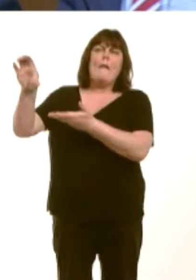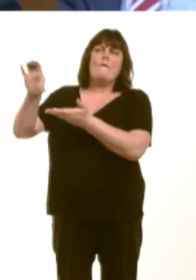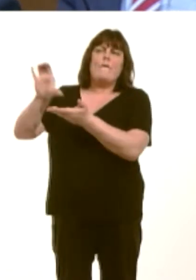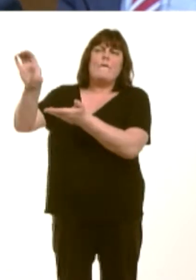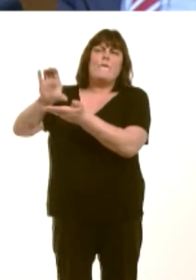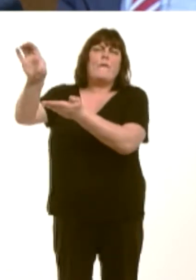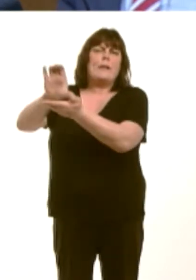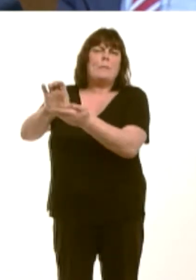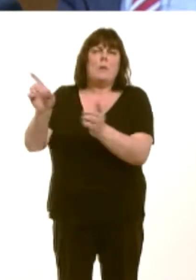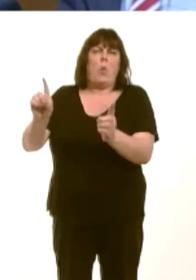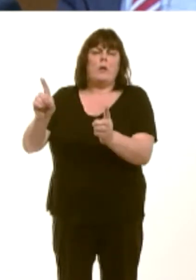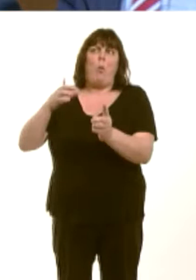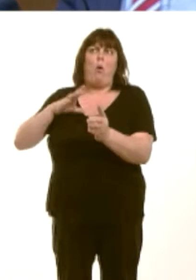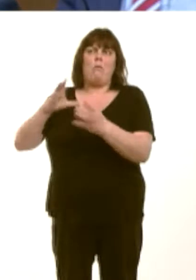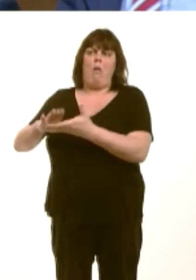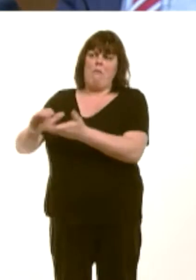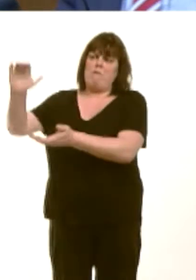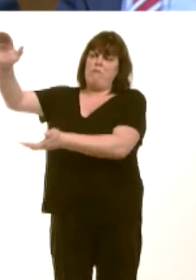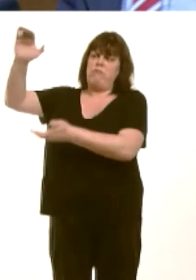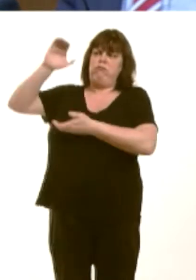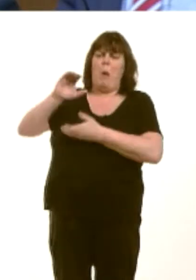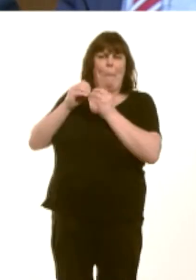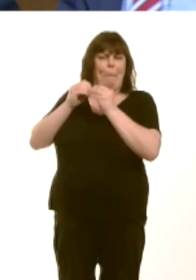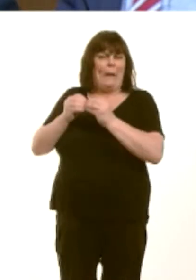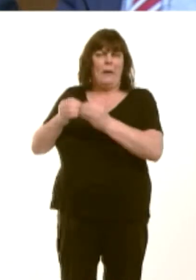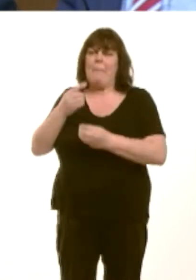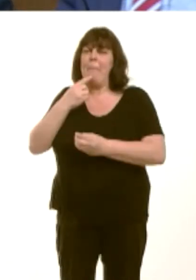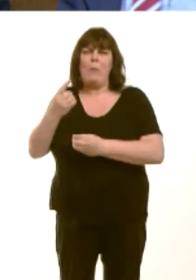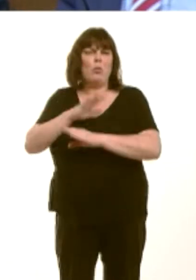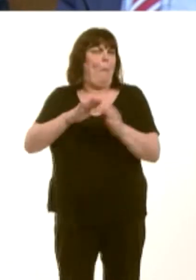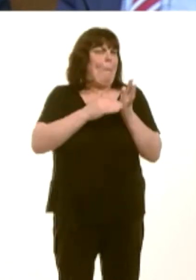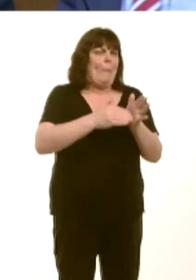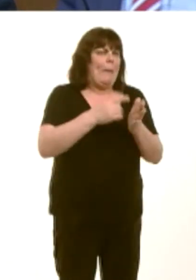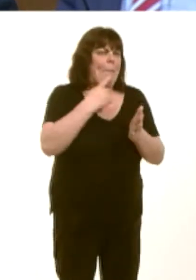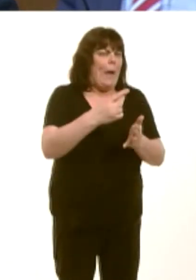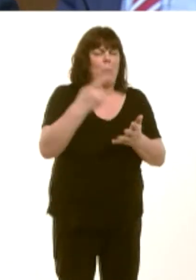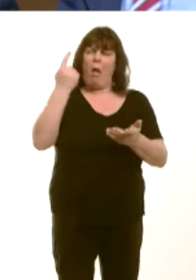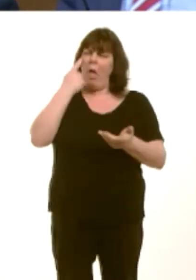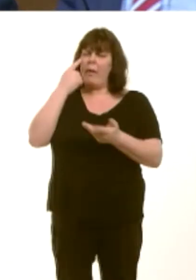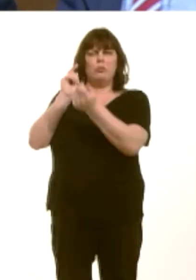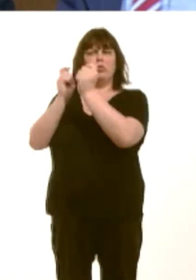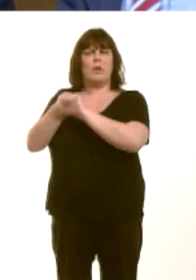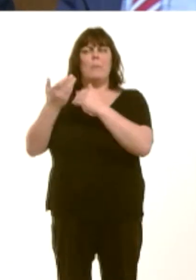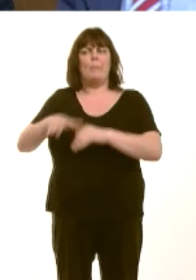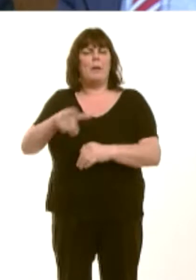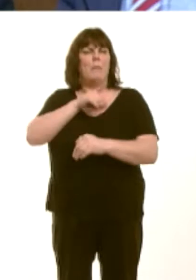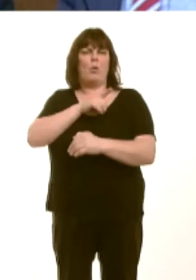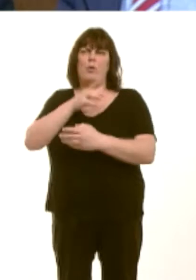make tended to be very large investments: in the billions of pounds rather than the millions. That seems to have changed now because there are relatively few projects in Wales that